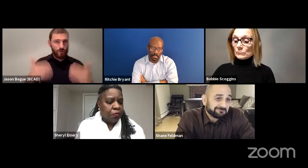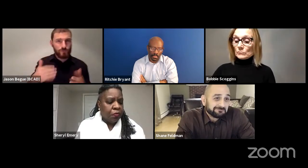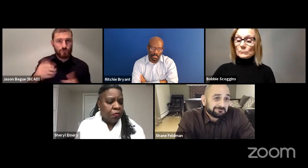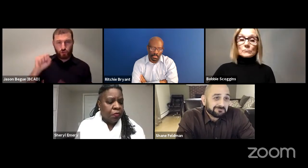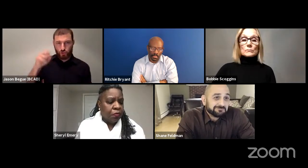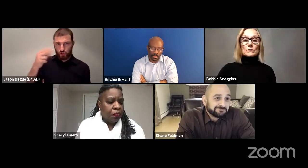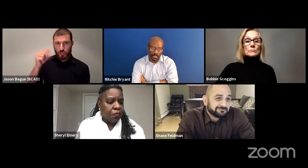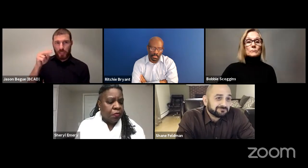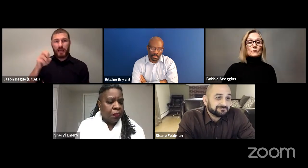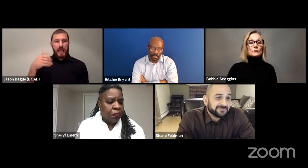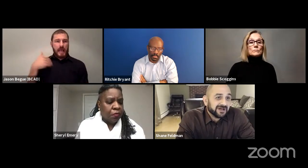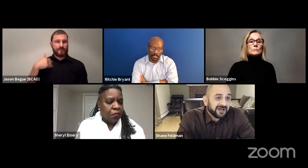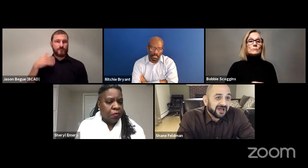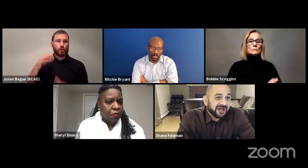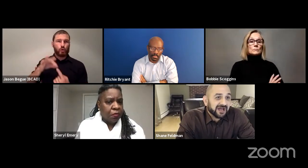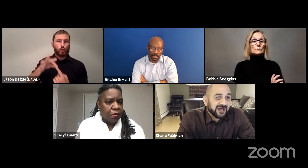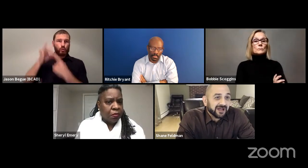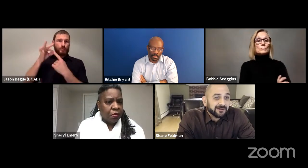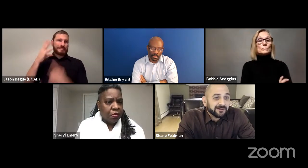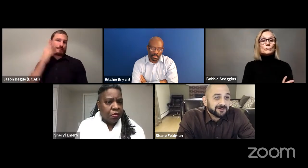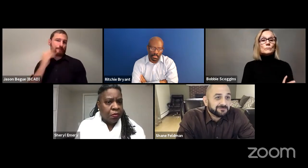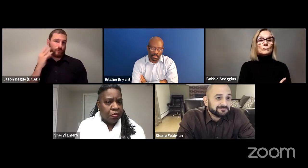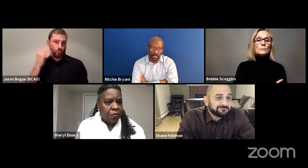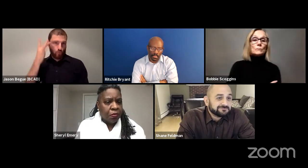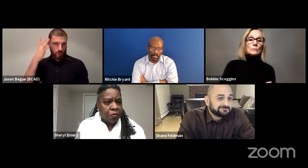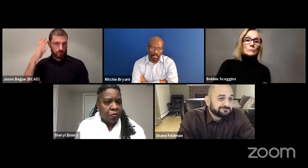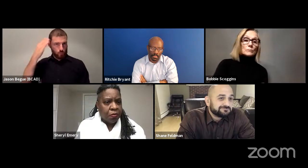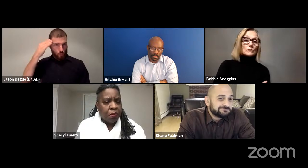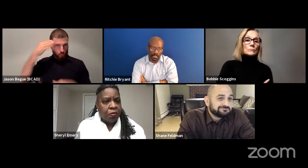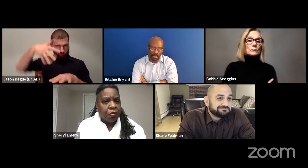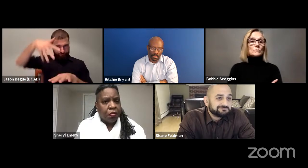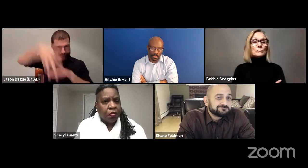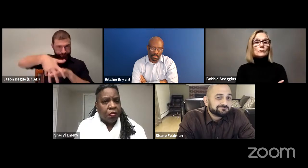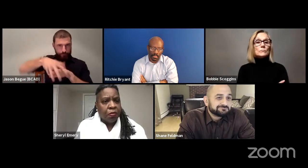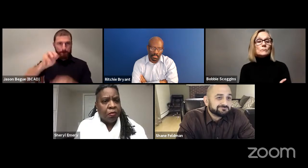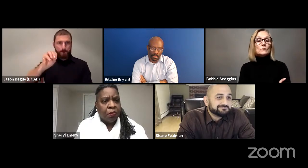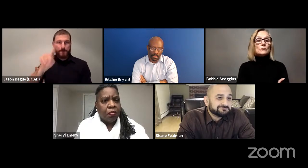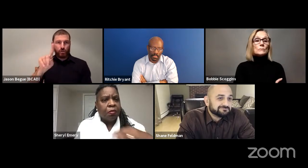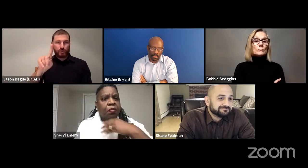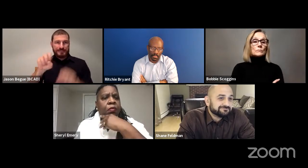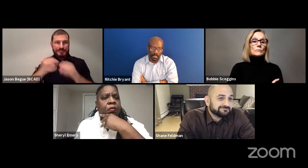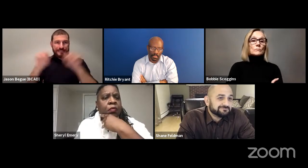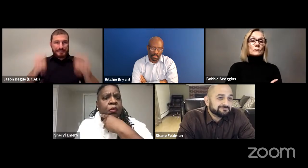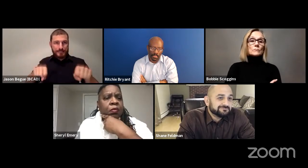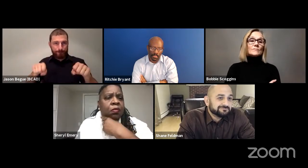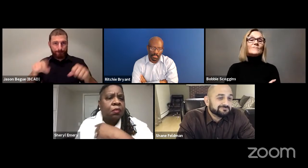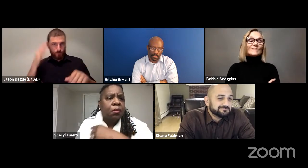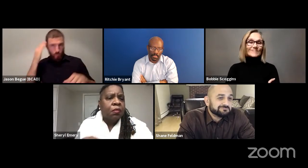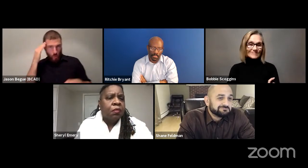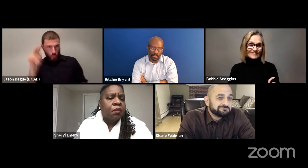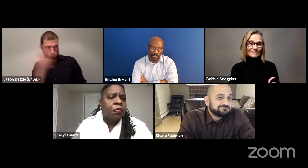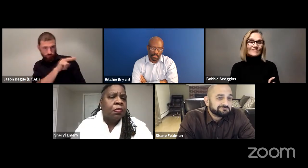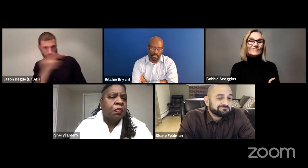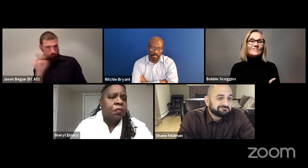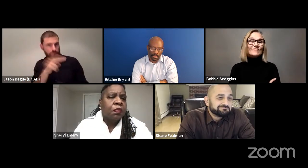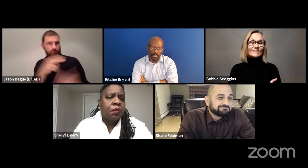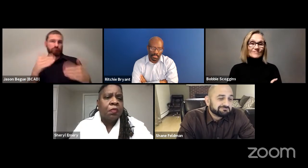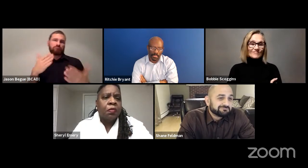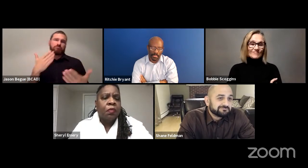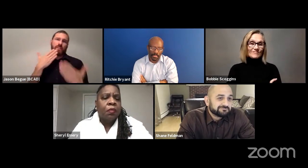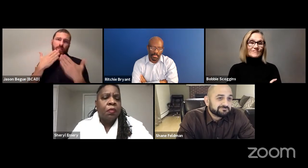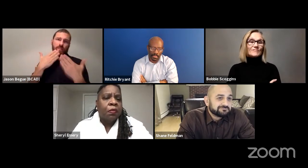Wow,ship, you have a unique experience and you're also versed in the Maryland system